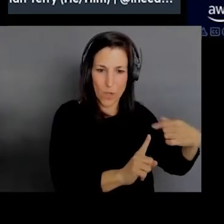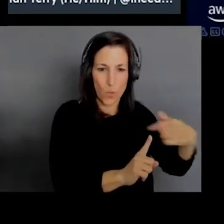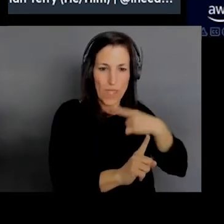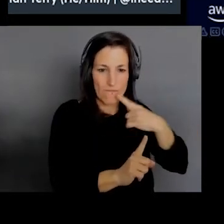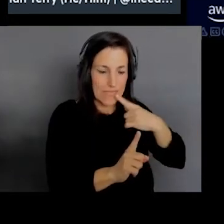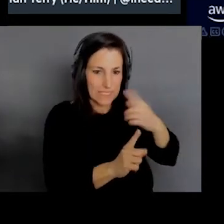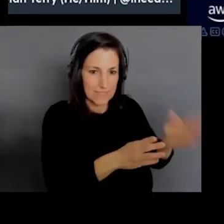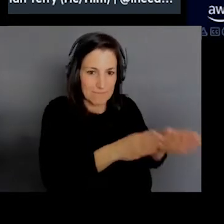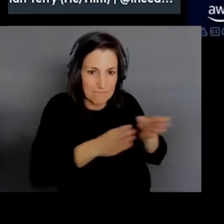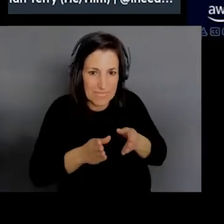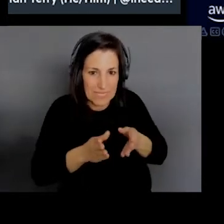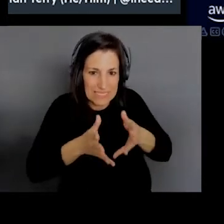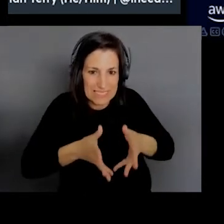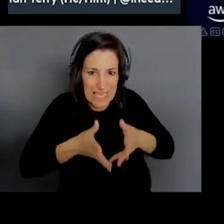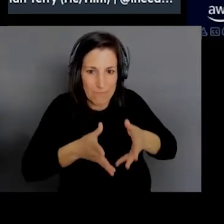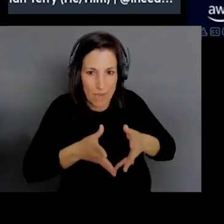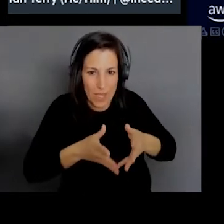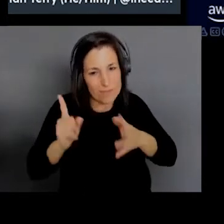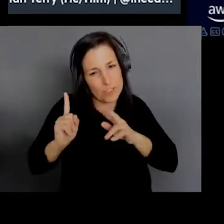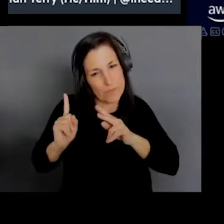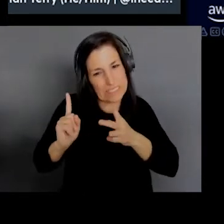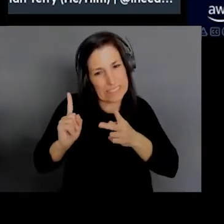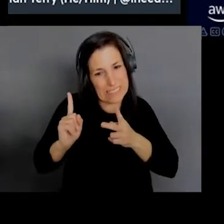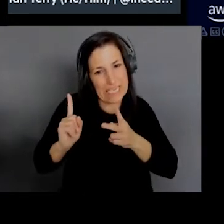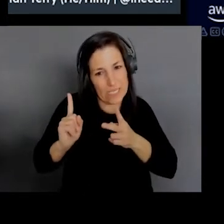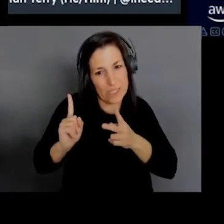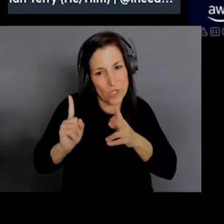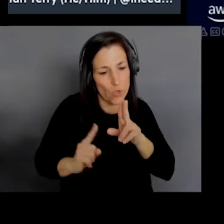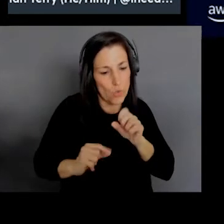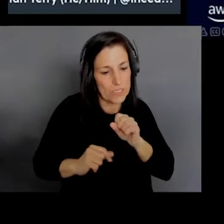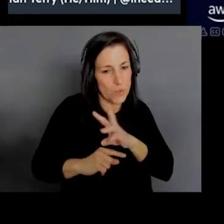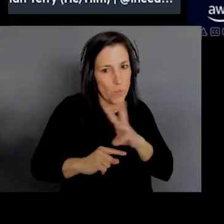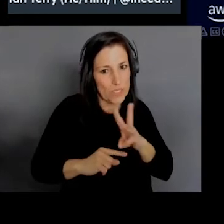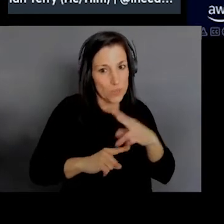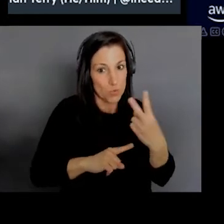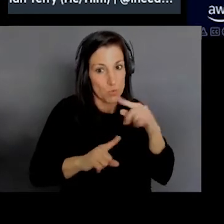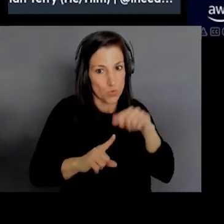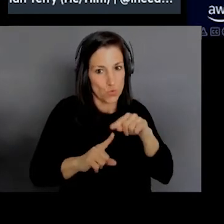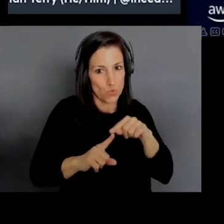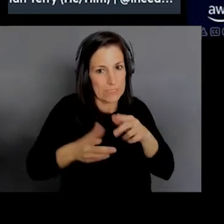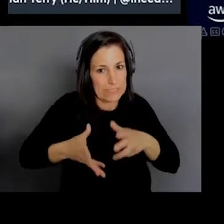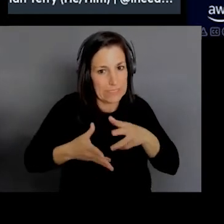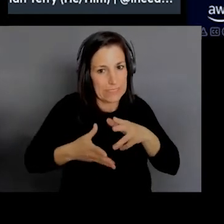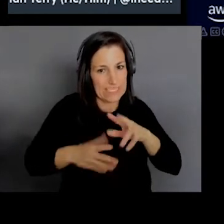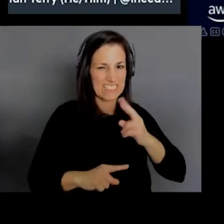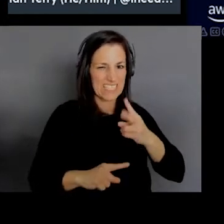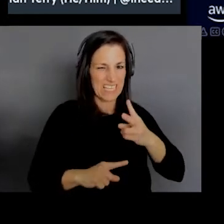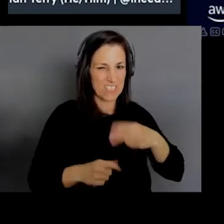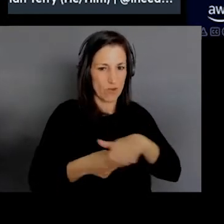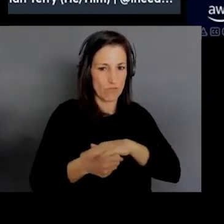this should be Secondary Region in US-West-2, as an example. Right, and so right here, we have this Health Check with Route 53,